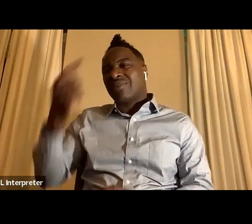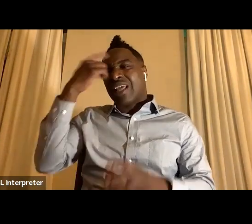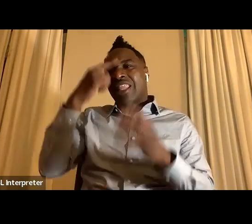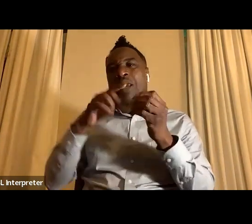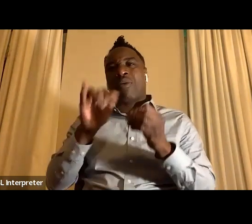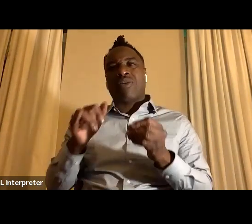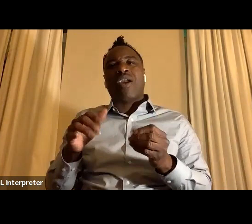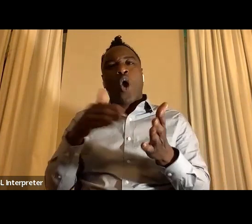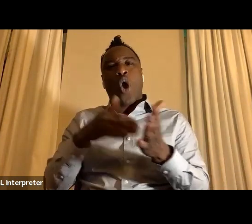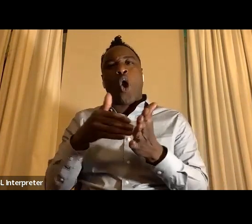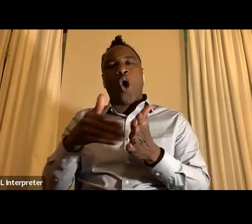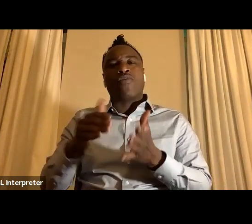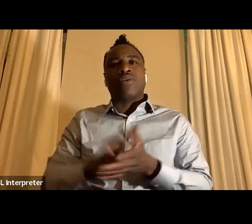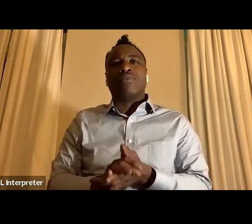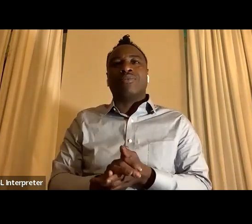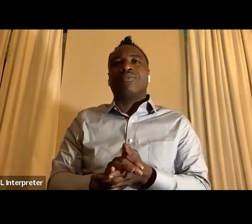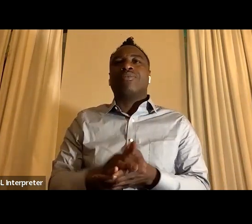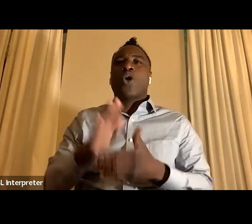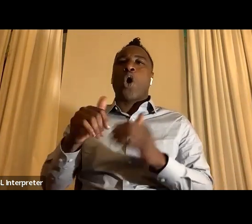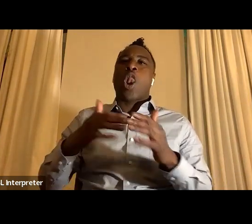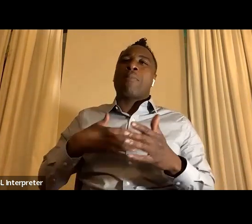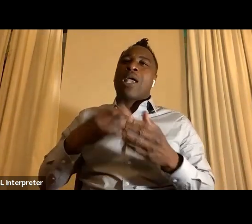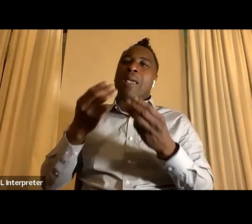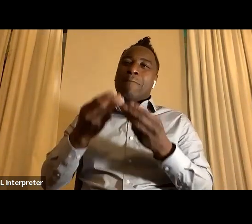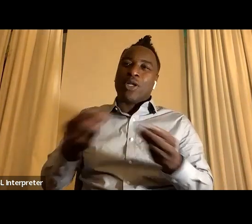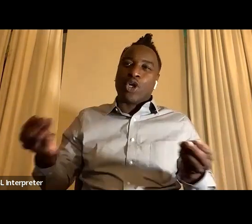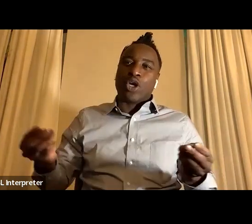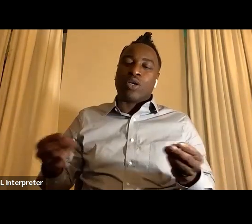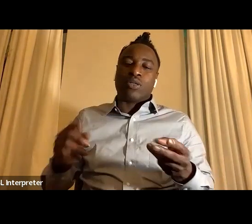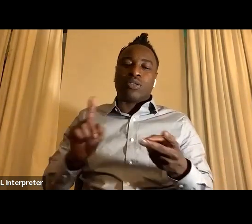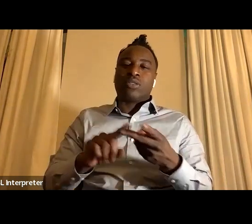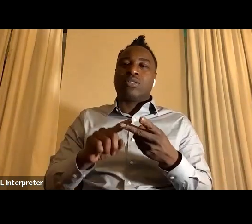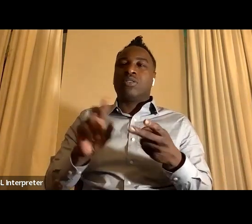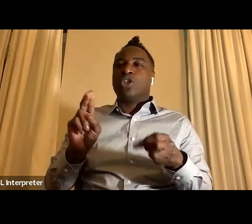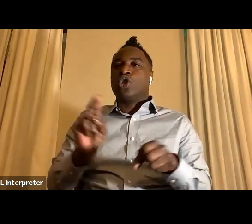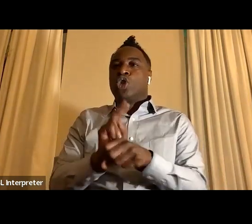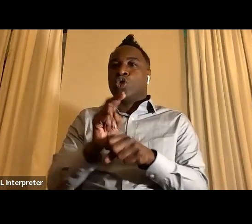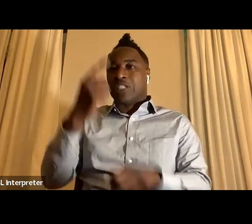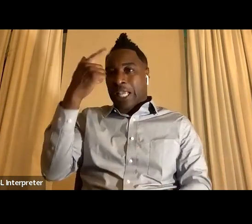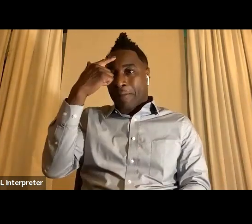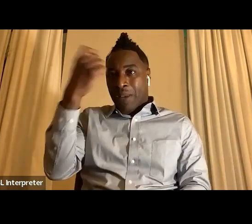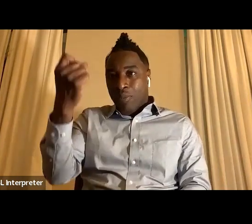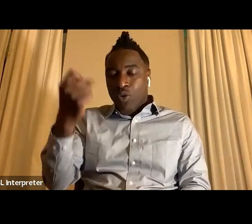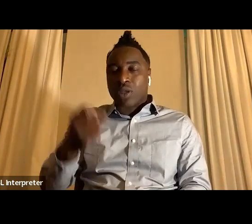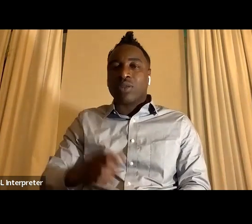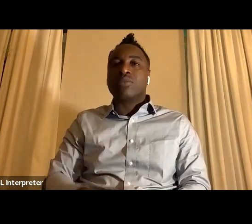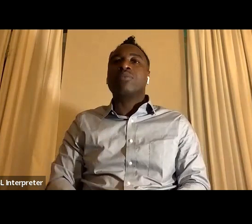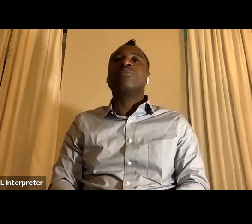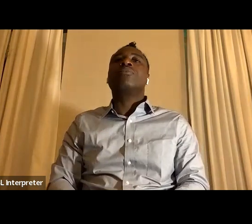The material and be using them, reusing them also with work.